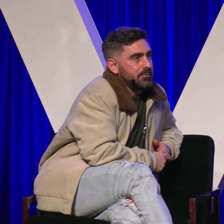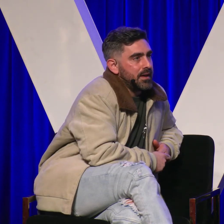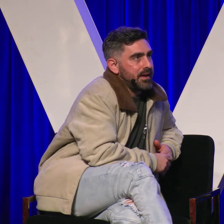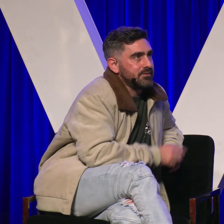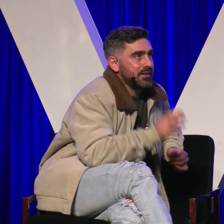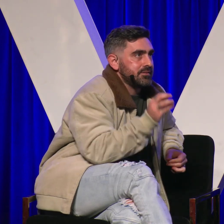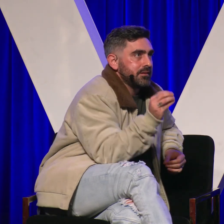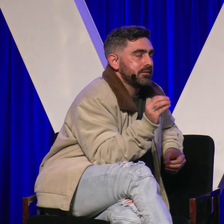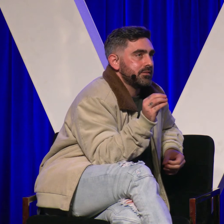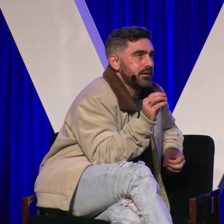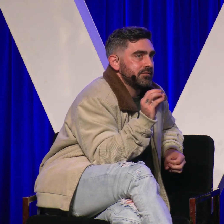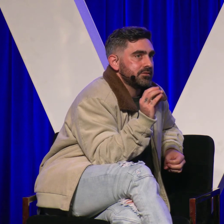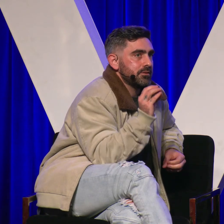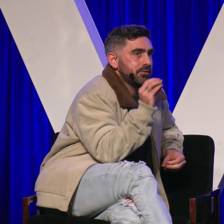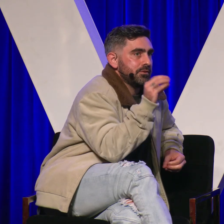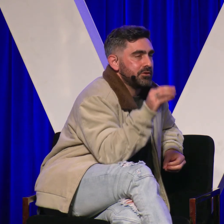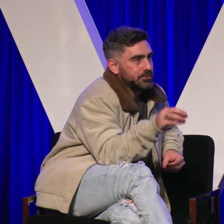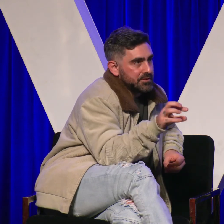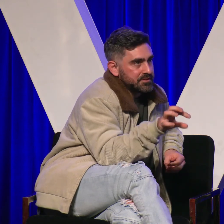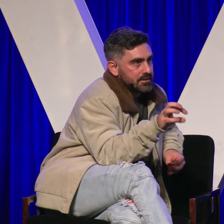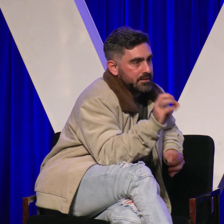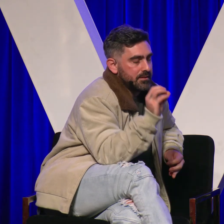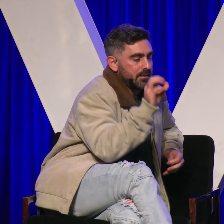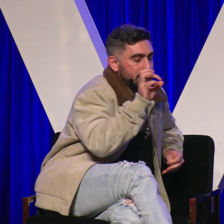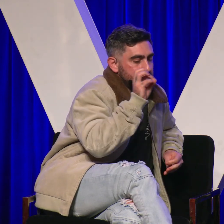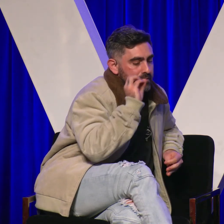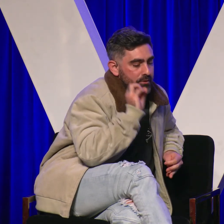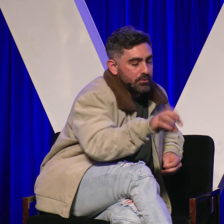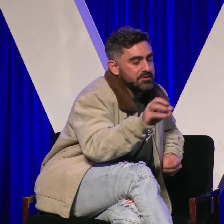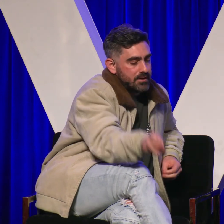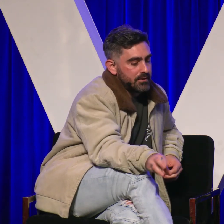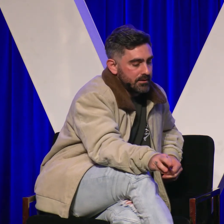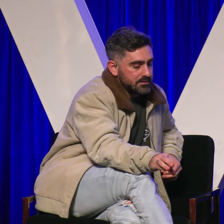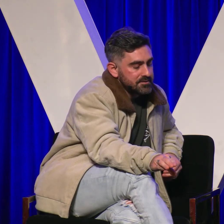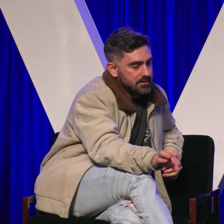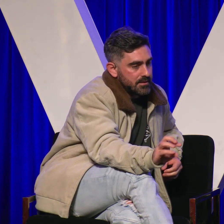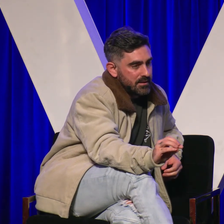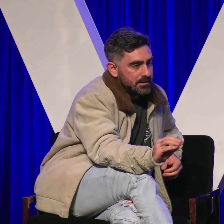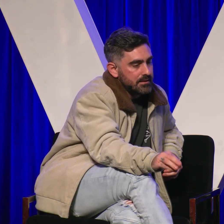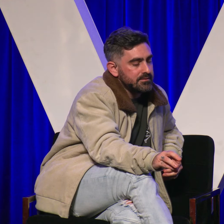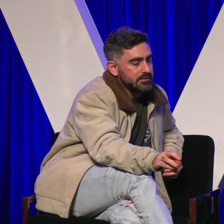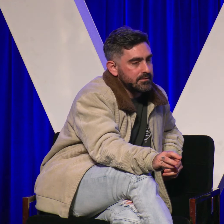And I think that the curiosity in those areas need to